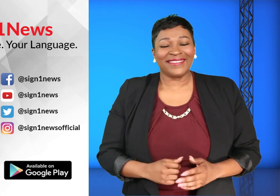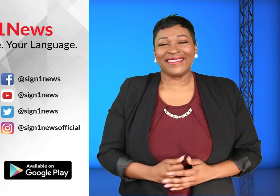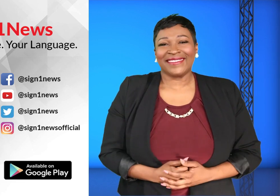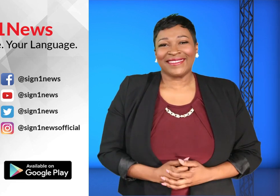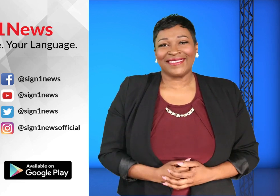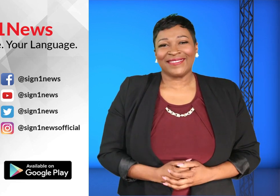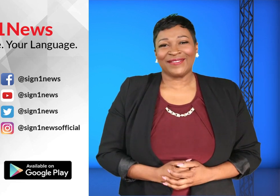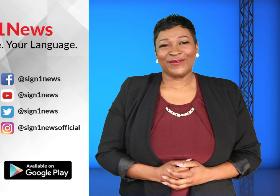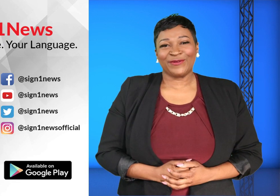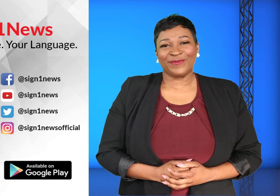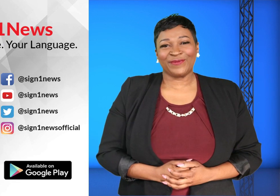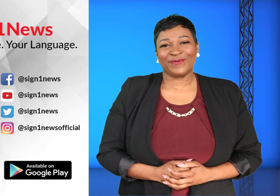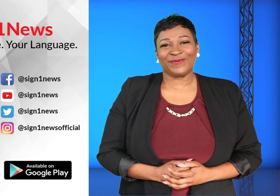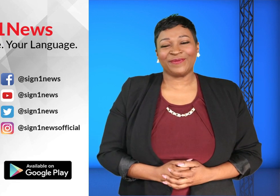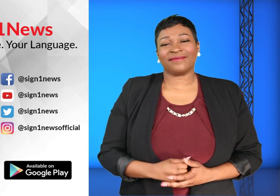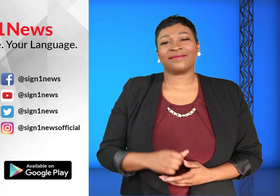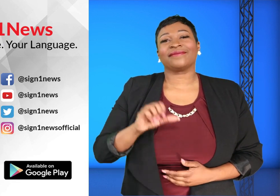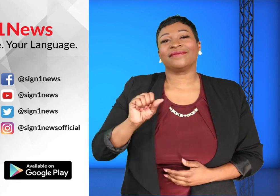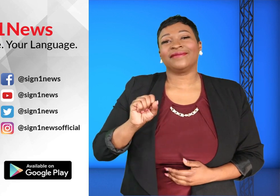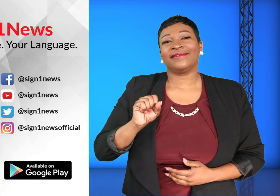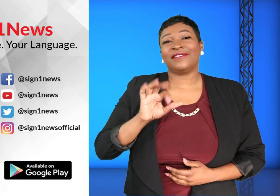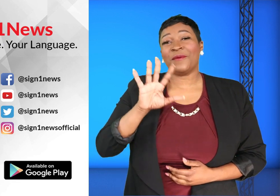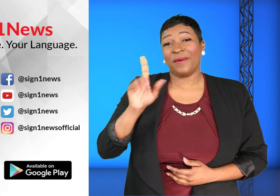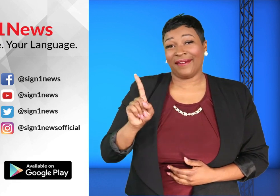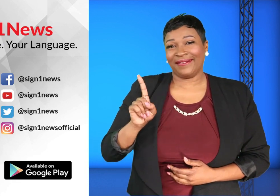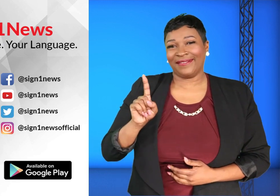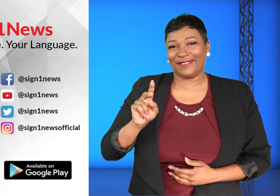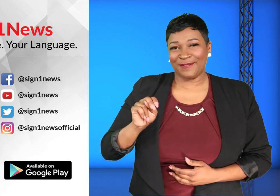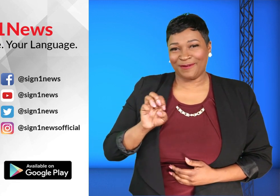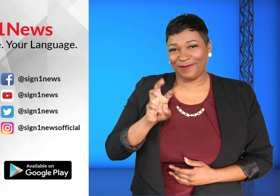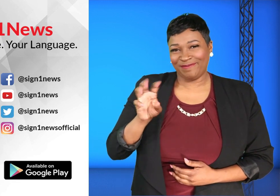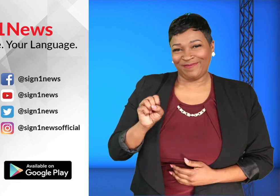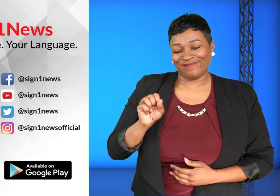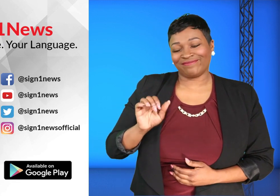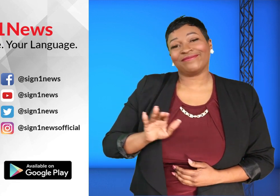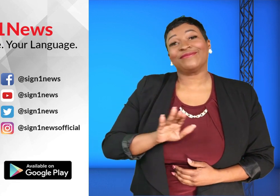Sign1News. Your life.